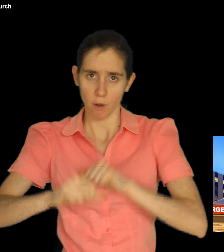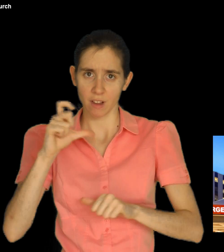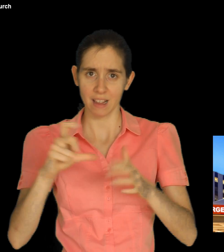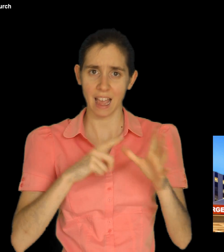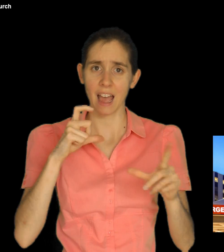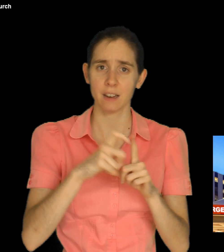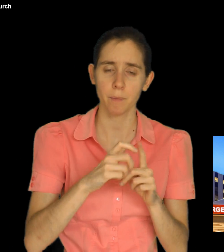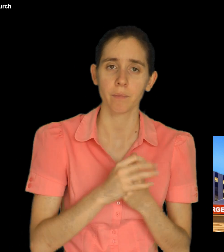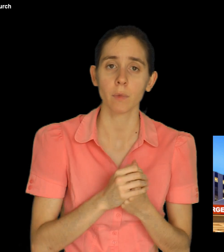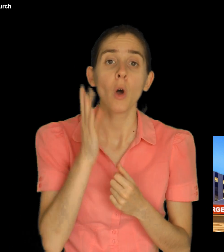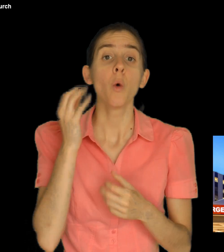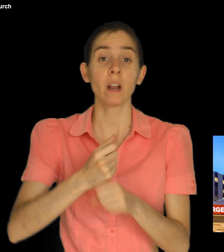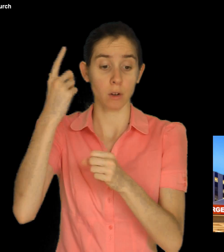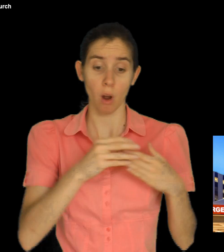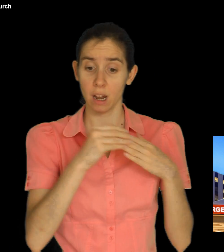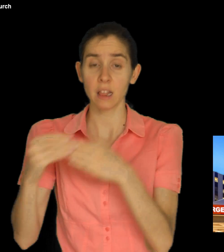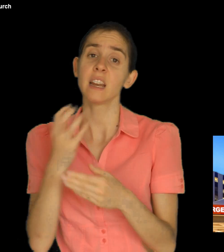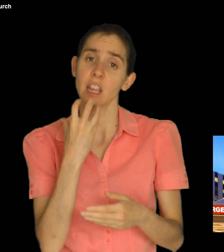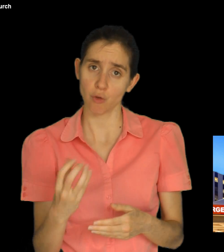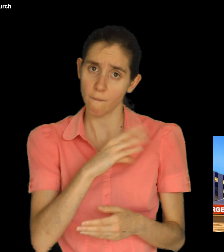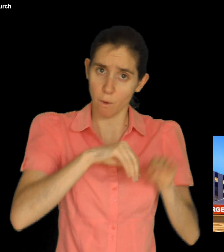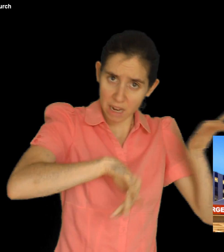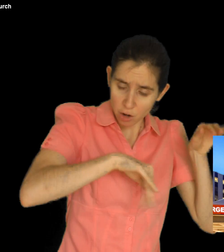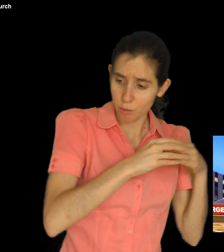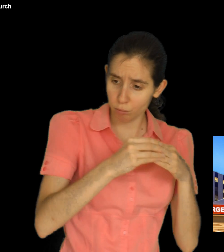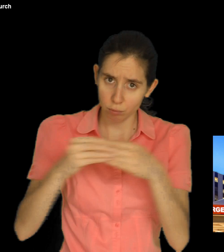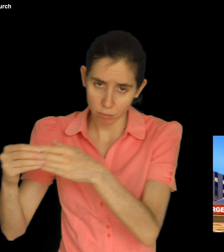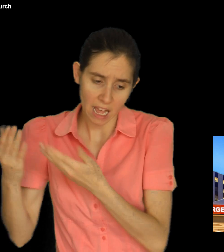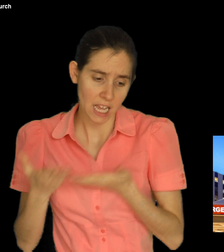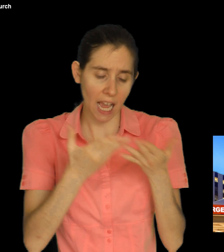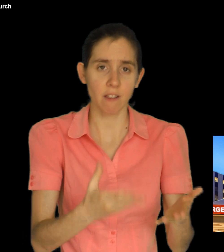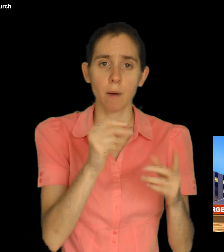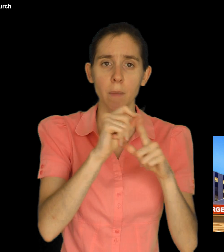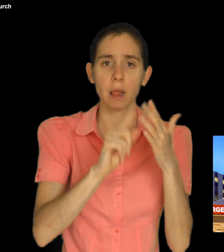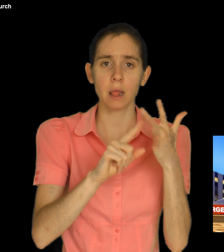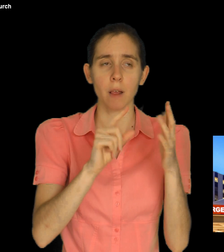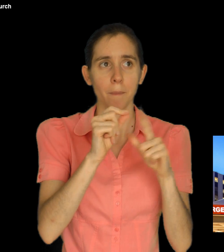God led Israel out of Egypt, He also provided a plant-based diet of "manna" ("the